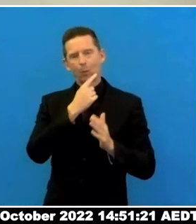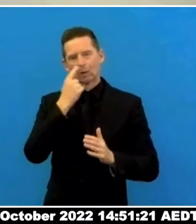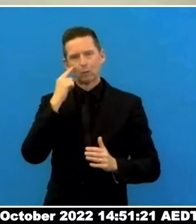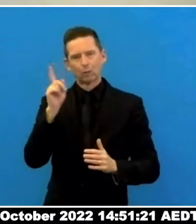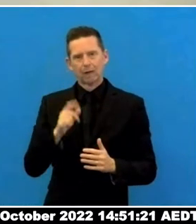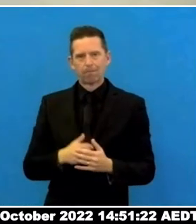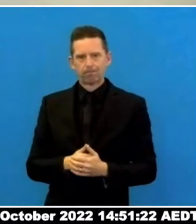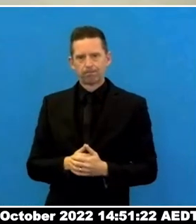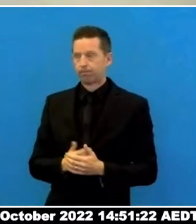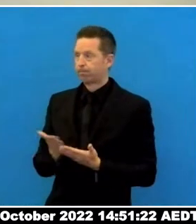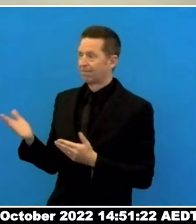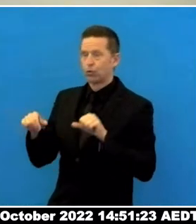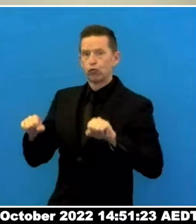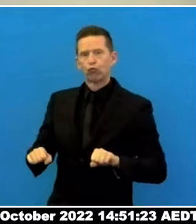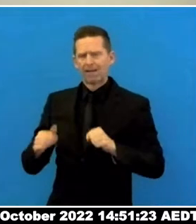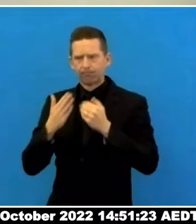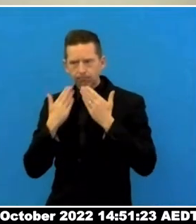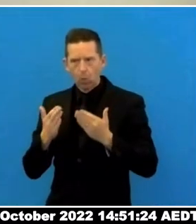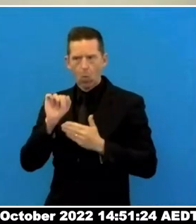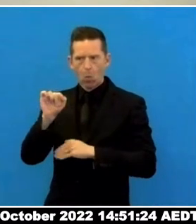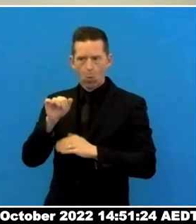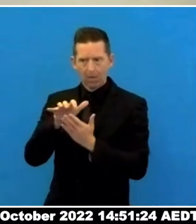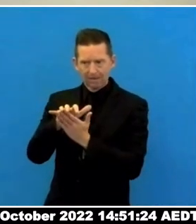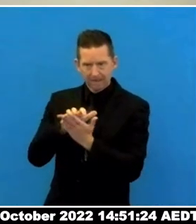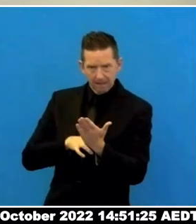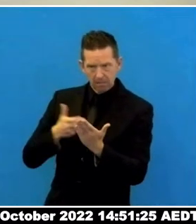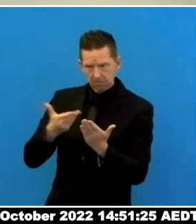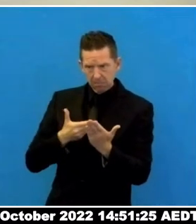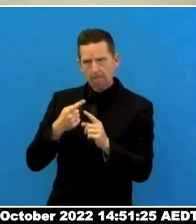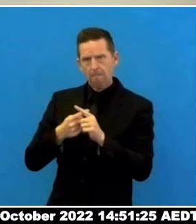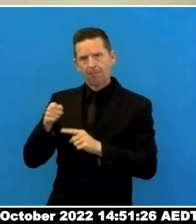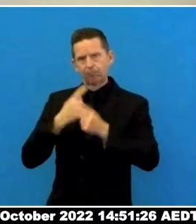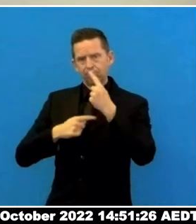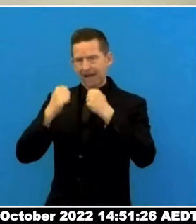Again, thank you very much for your statement and for giving evidence Thank you. this afternoon.